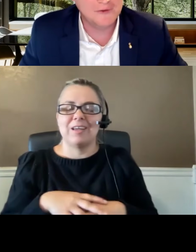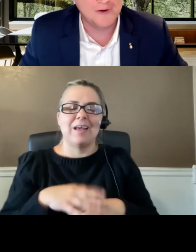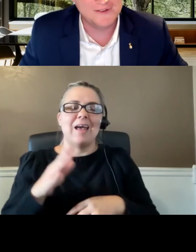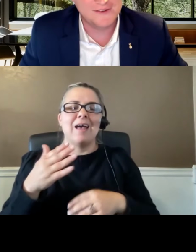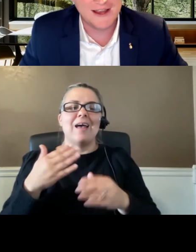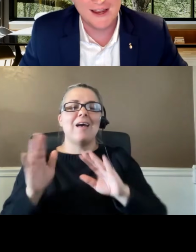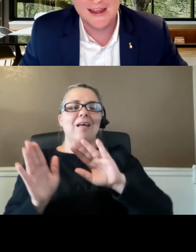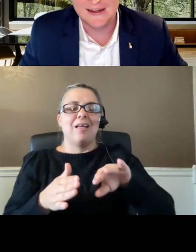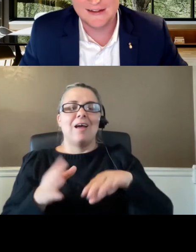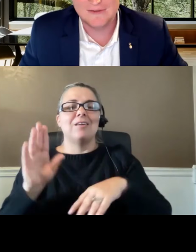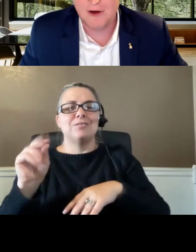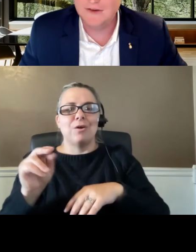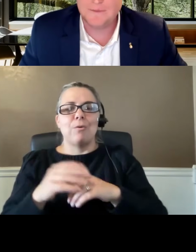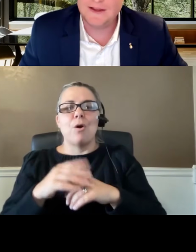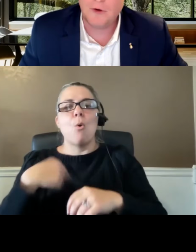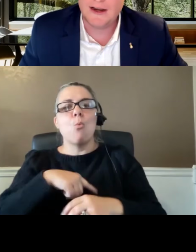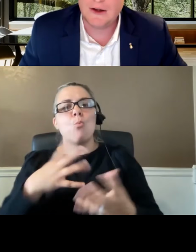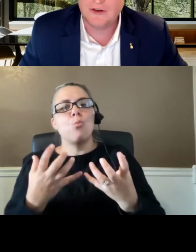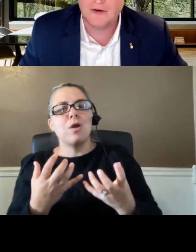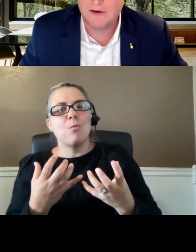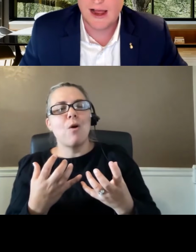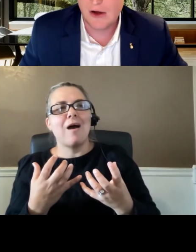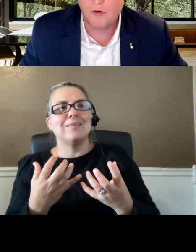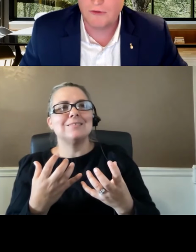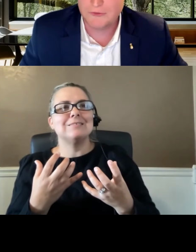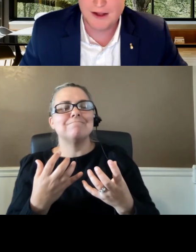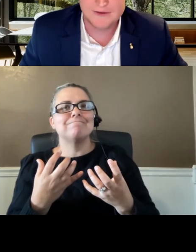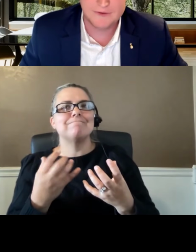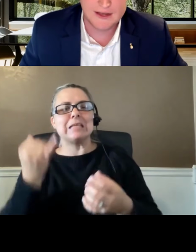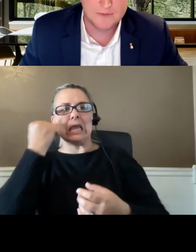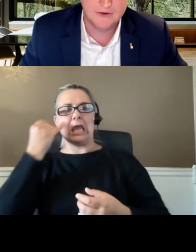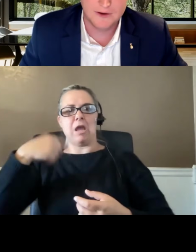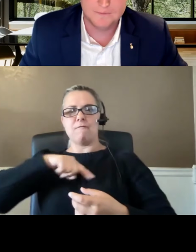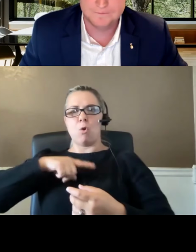looking for is to say when something's pointed out to you, how responsive can you be to it?